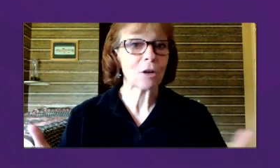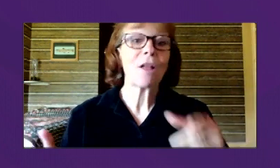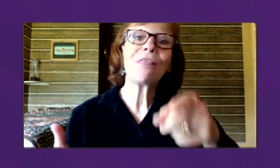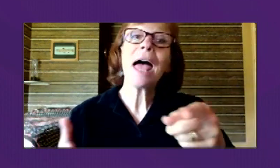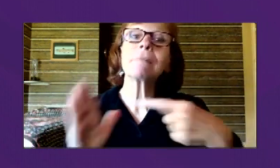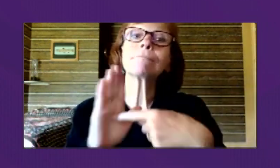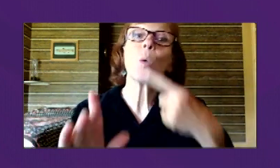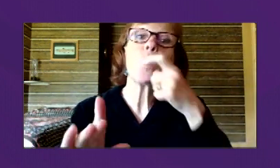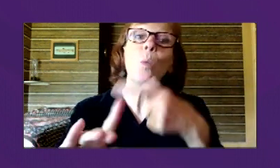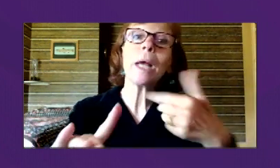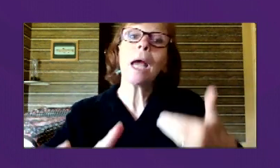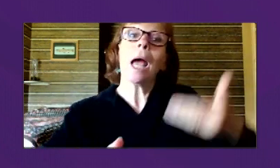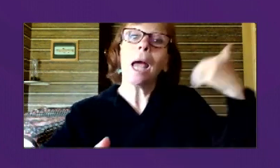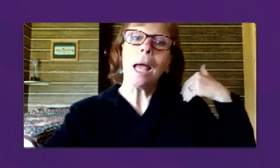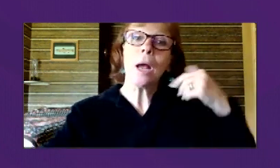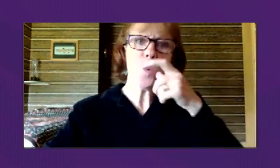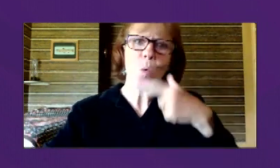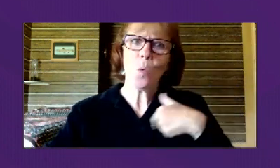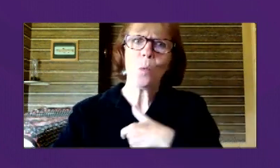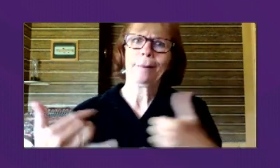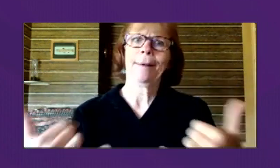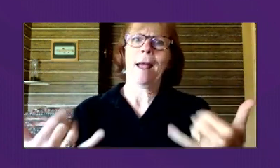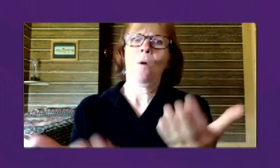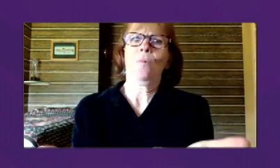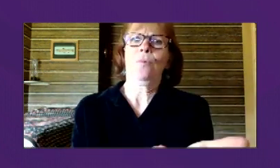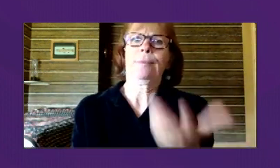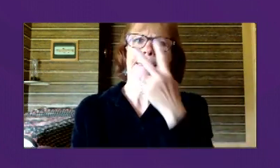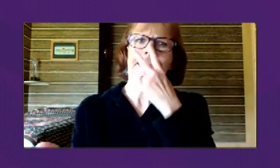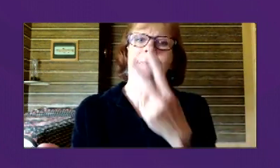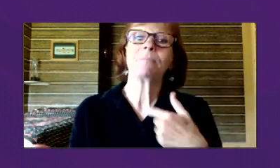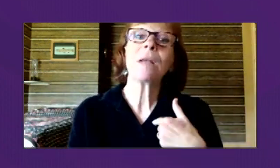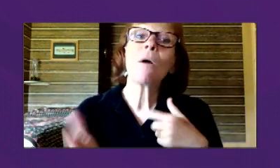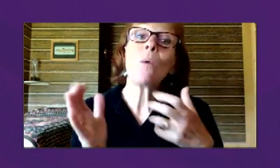So I'd like to point out that a lot of the photos in this section have been in black and white,